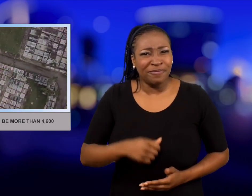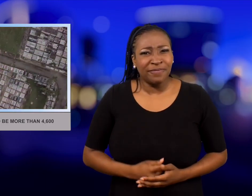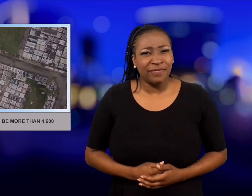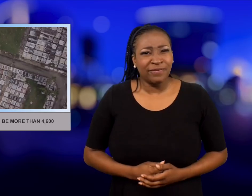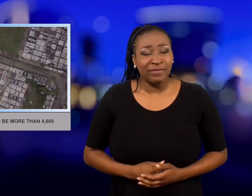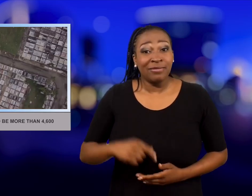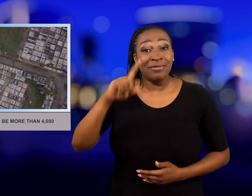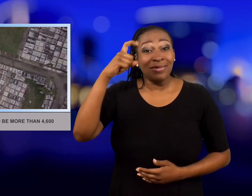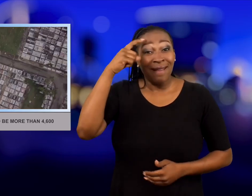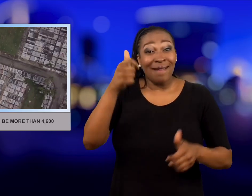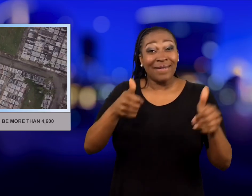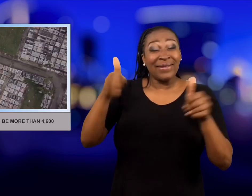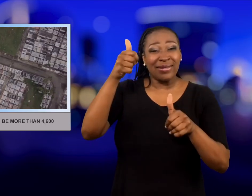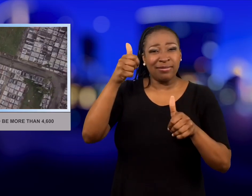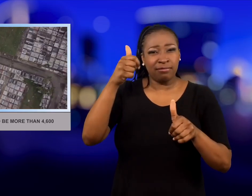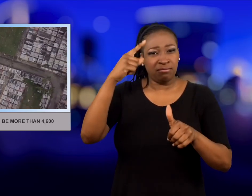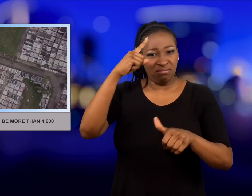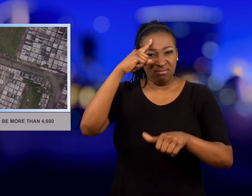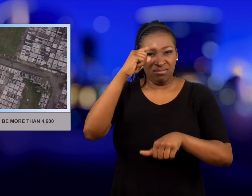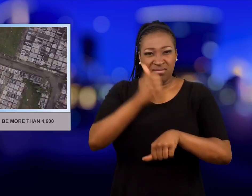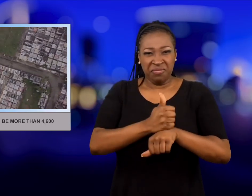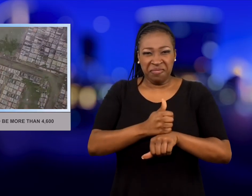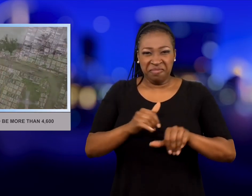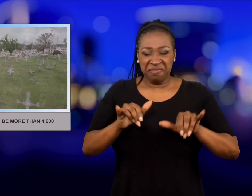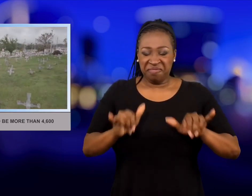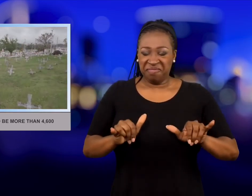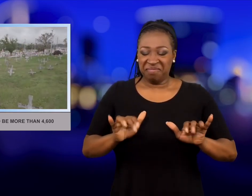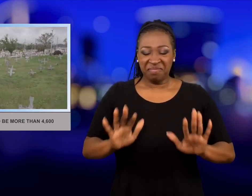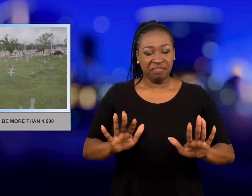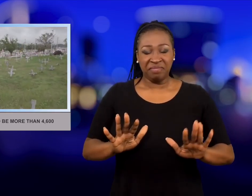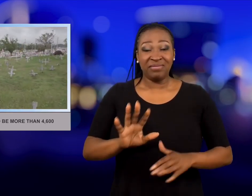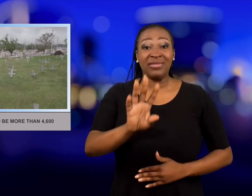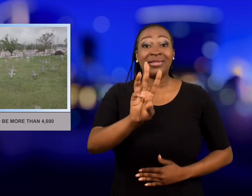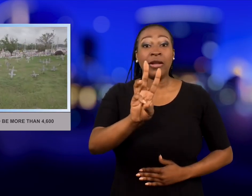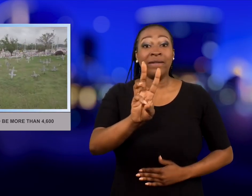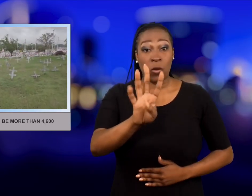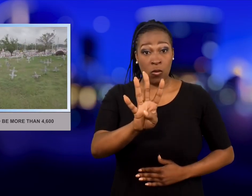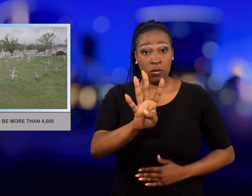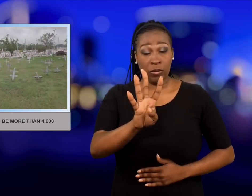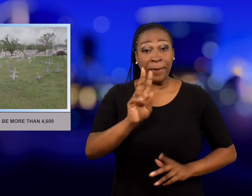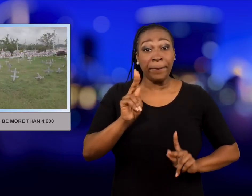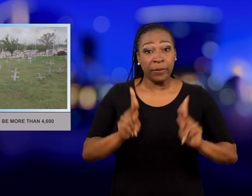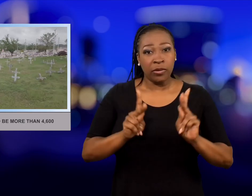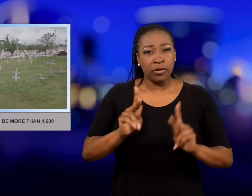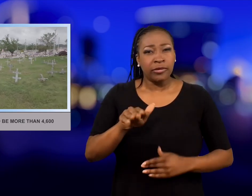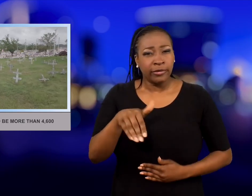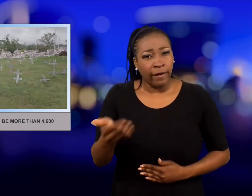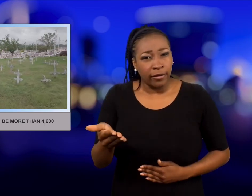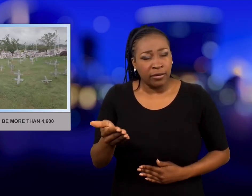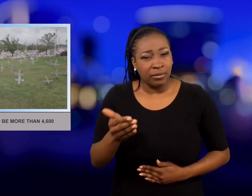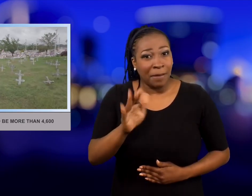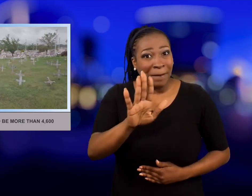Initially government officials firmly said only 64 people died but now they say they